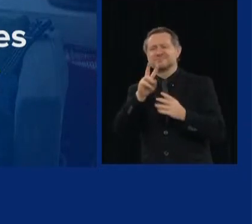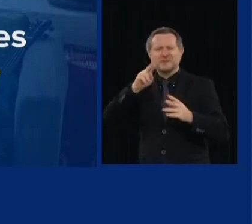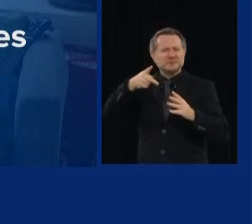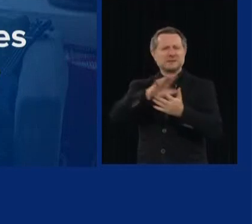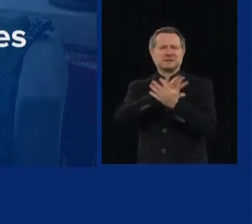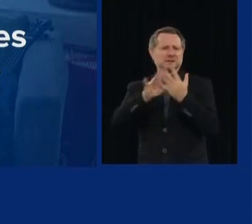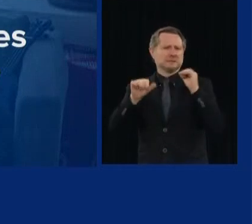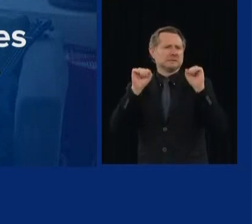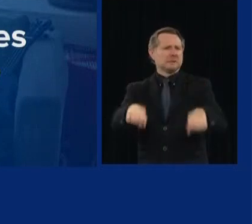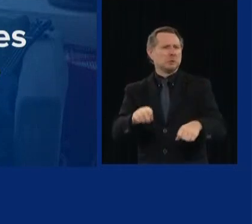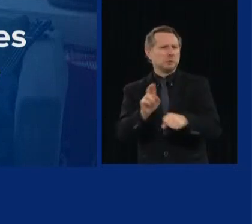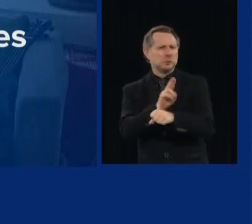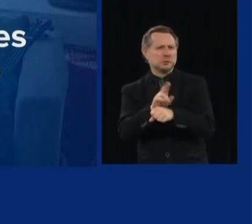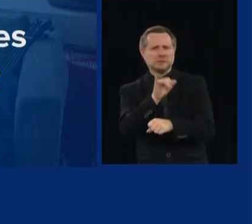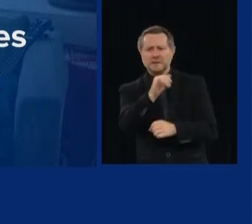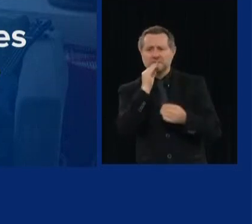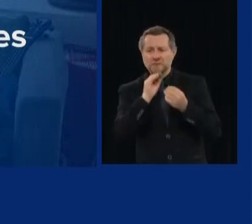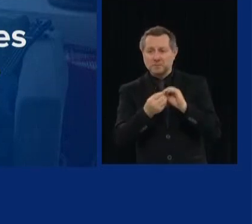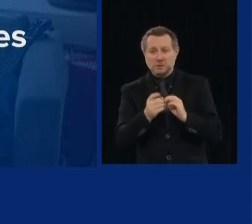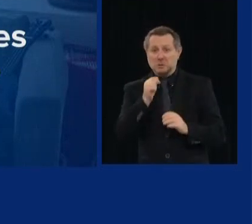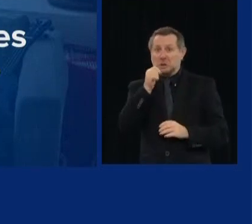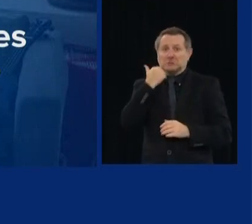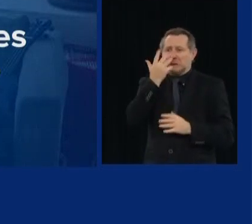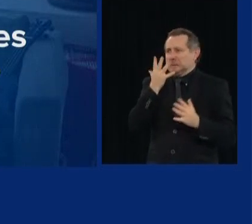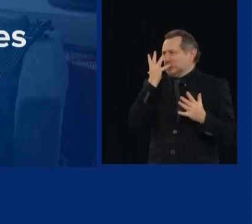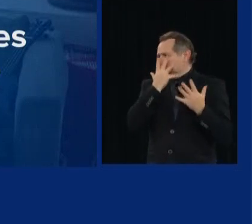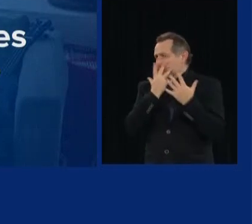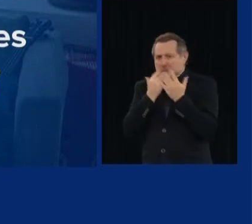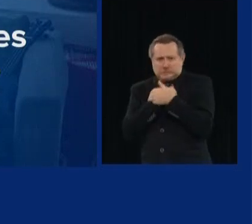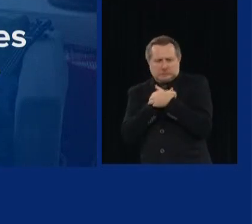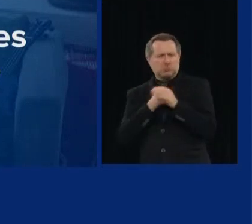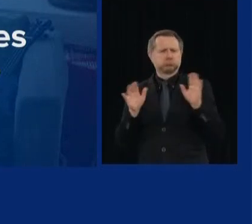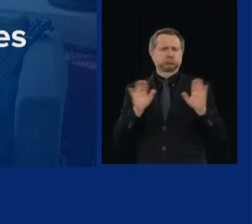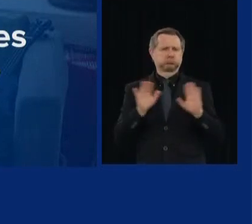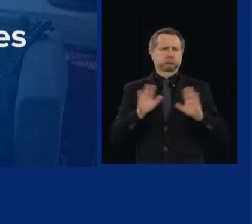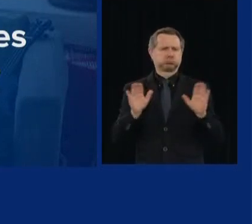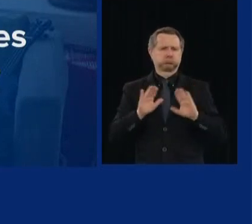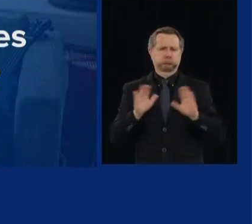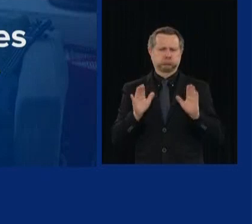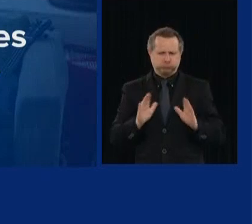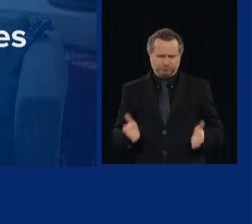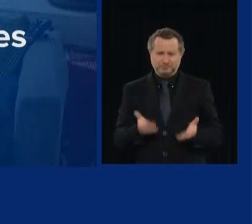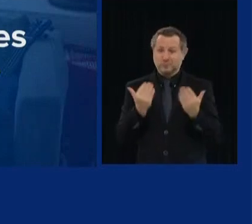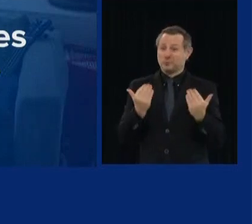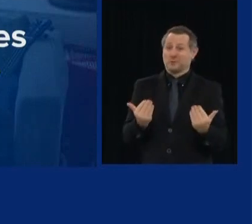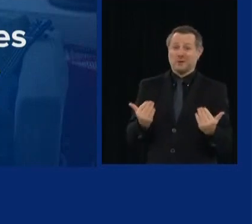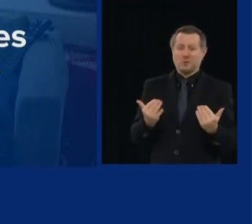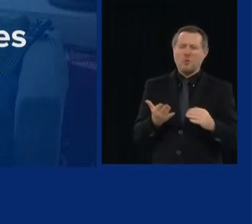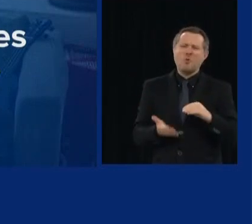TELEPHONE. WE'VE HAD A TREMENDOUS RESPONSE. USE IT.